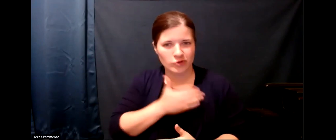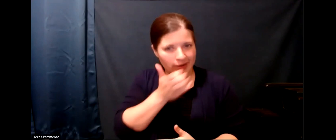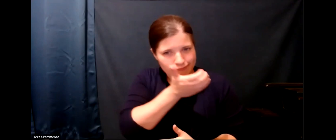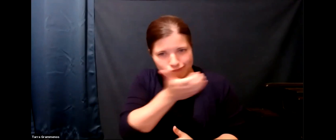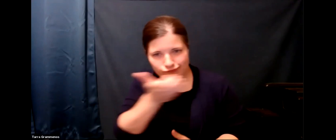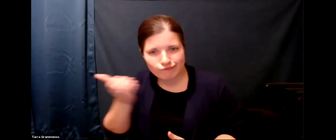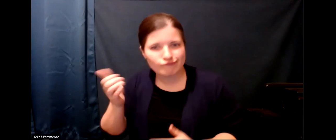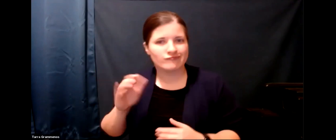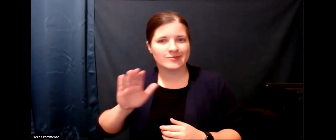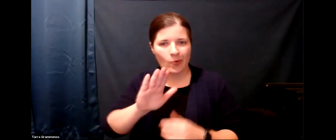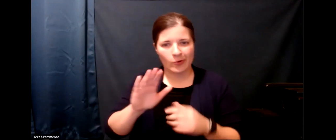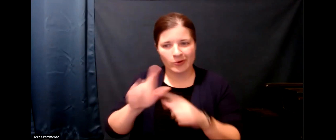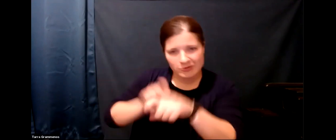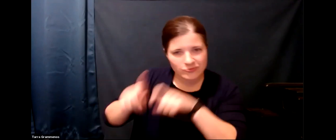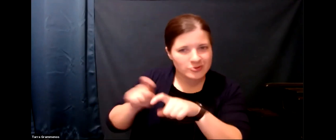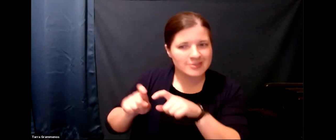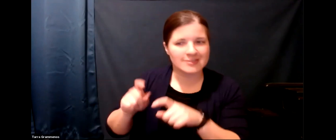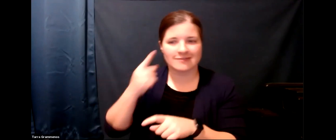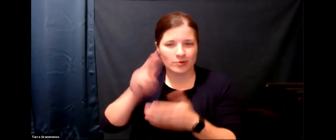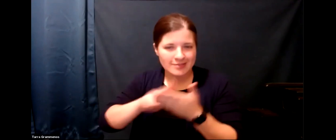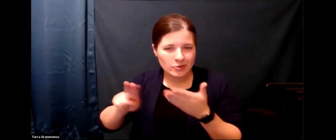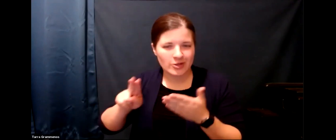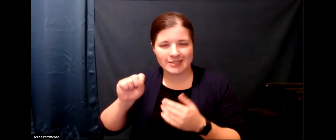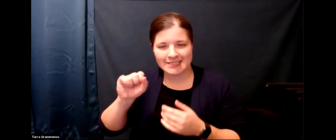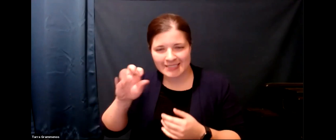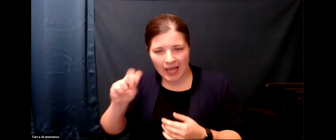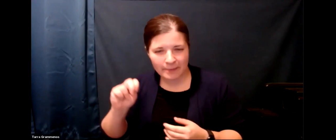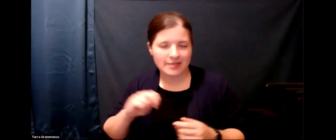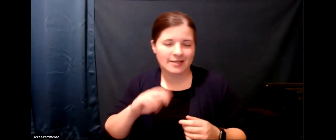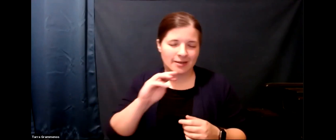Secretary Simon, and Michael and Nasser, it's